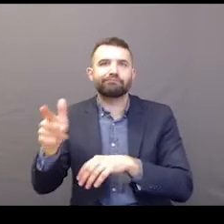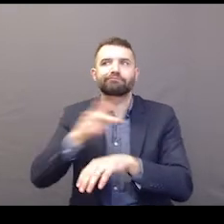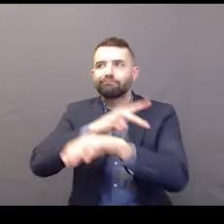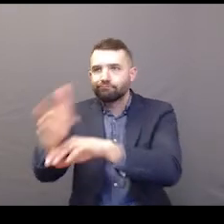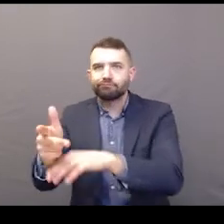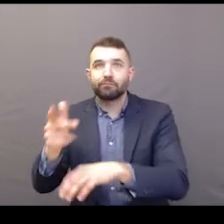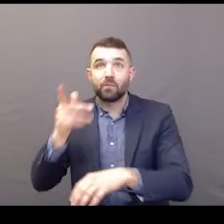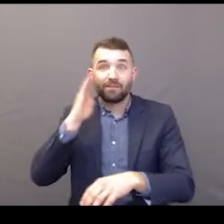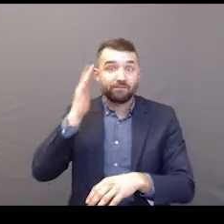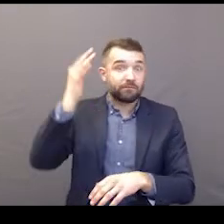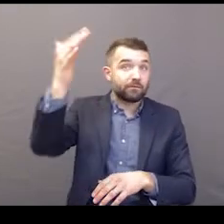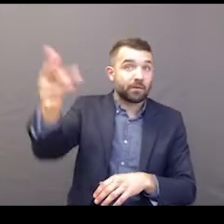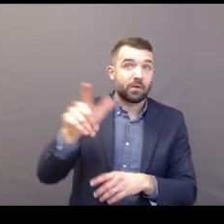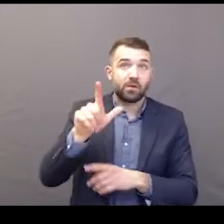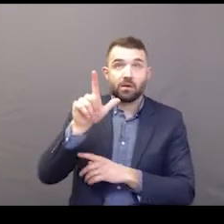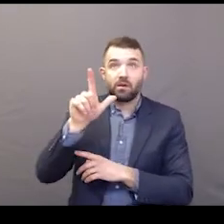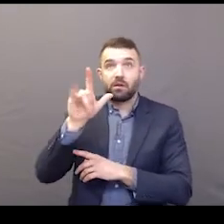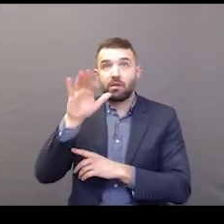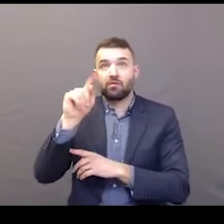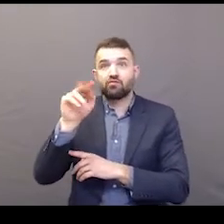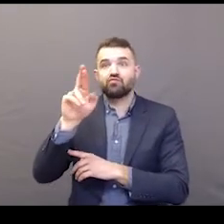Our project also no longer includes roadway